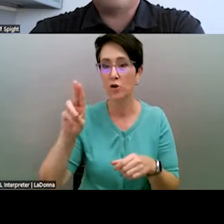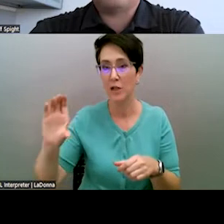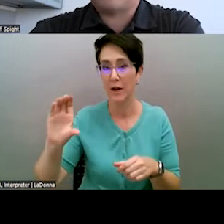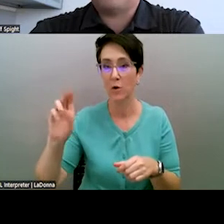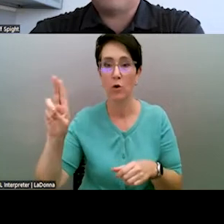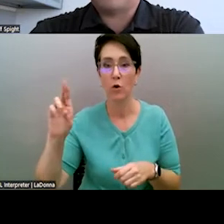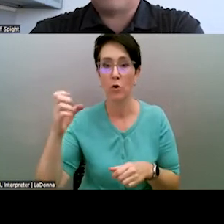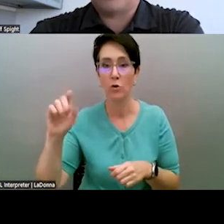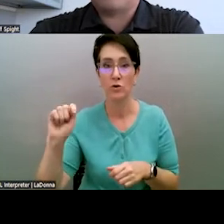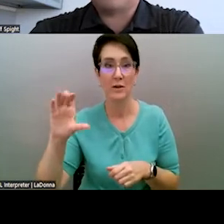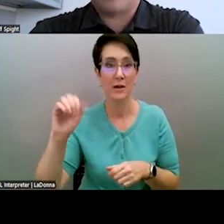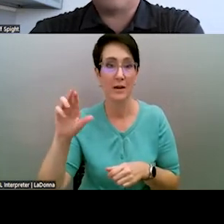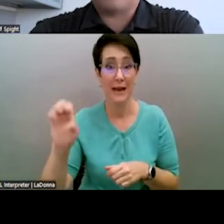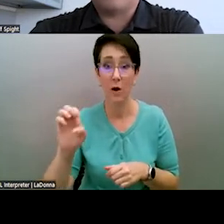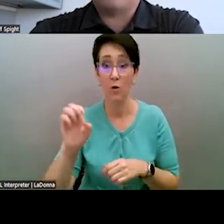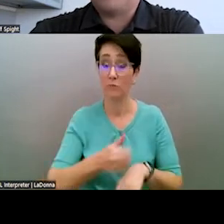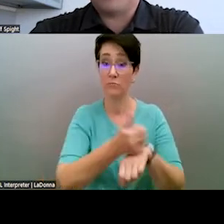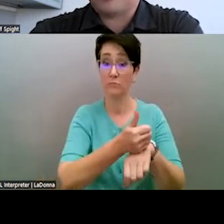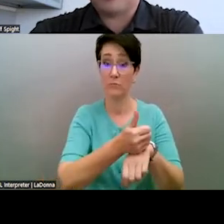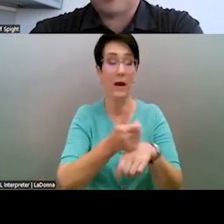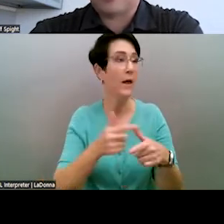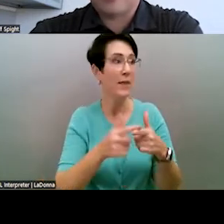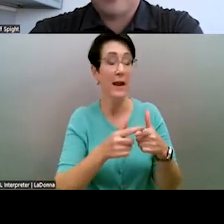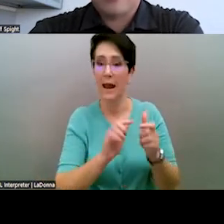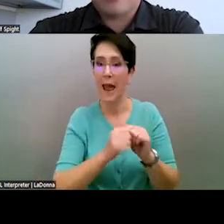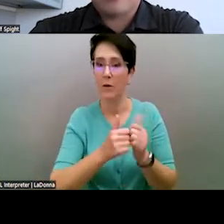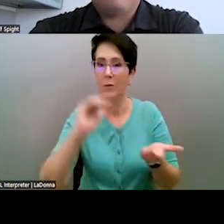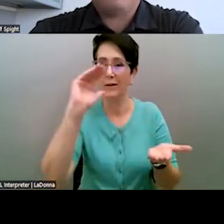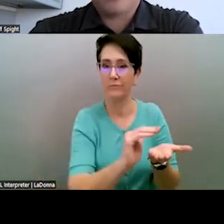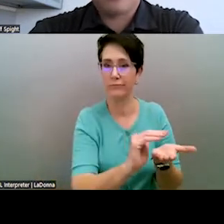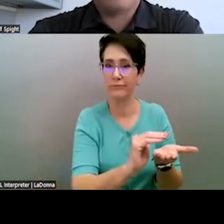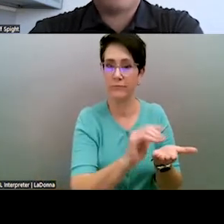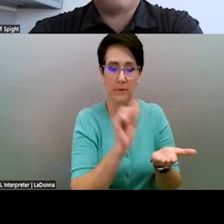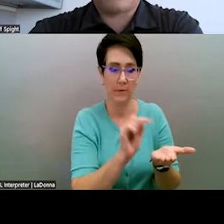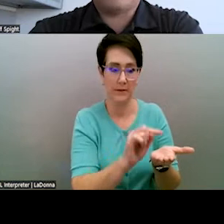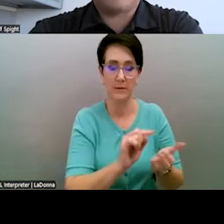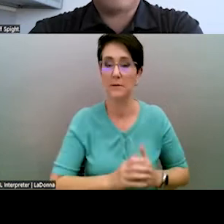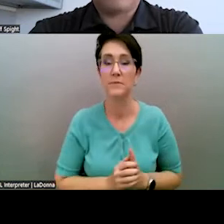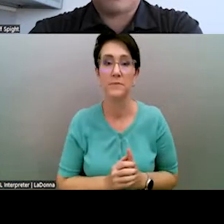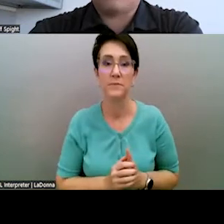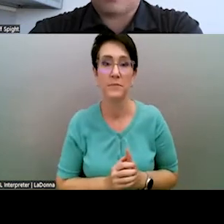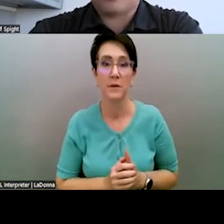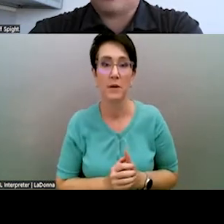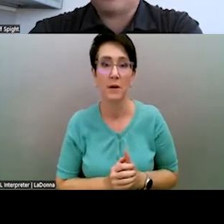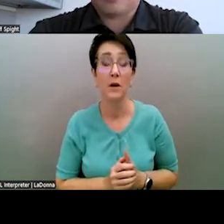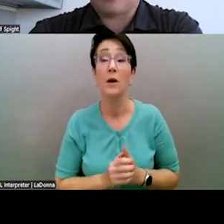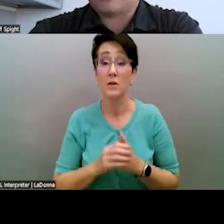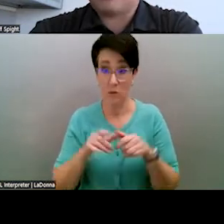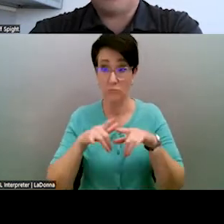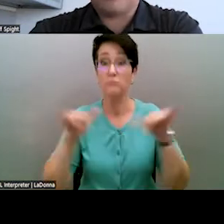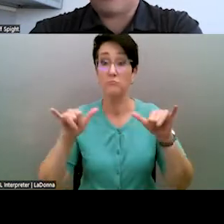TRY TO SAY WHAT IS EVERY WAY WE CAN DO THIS THING. SO WE RUN THIS, WALK IN URGENT CARE SETUP. 24/7.